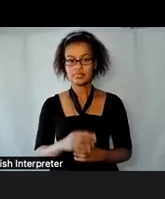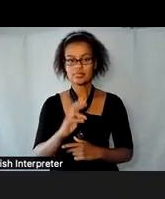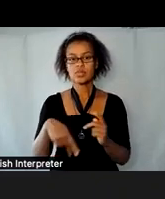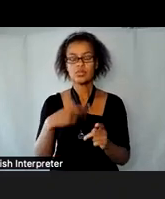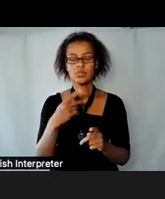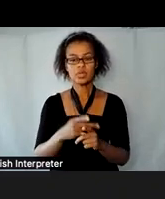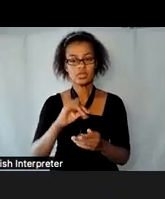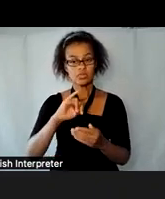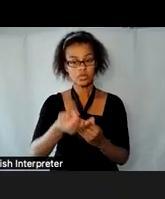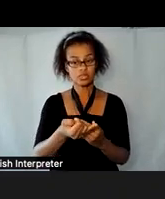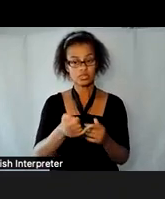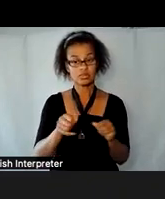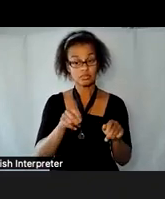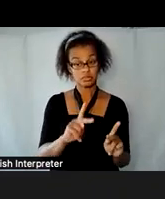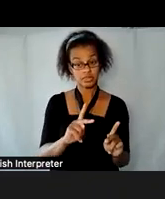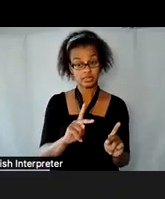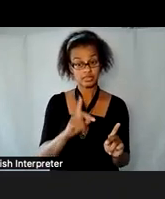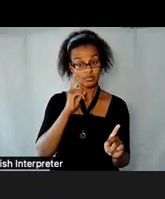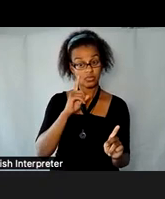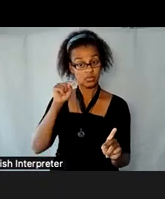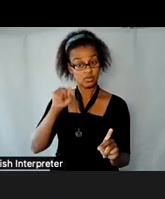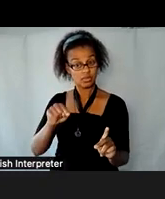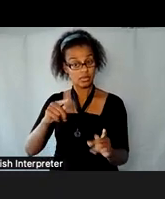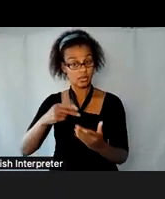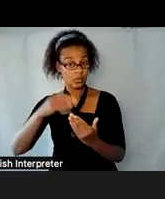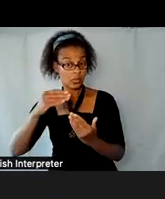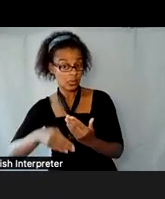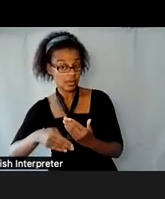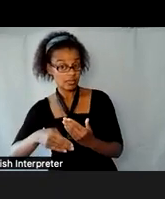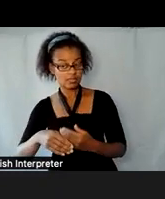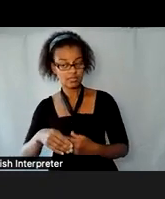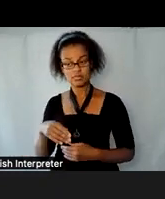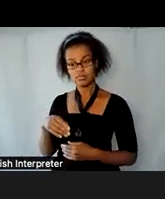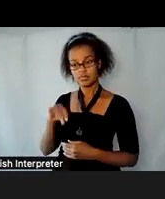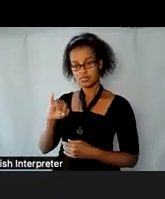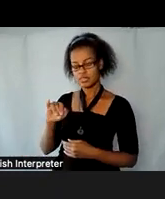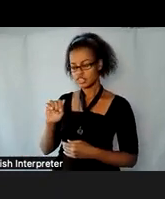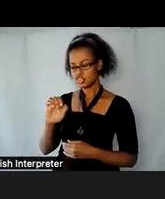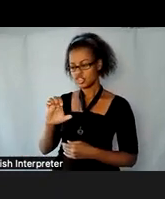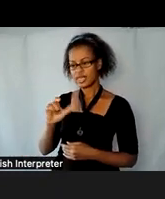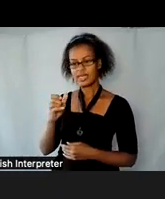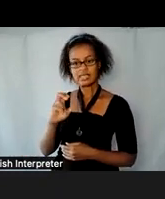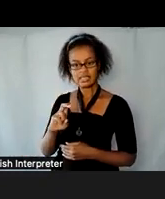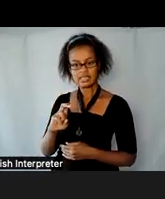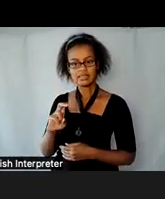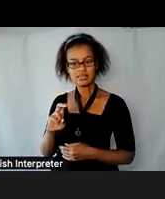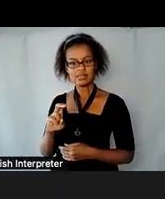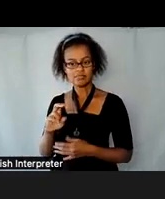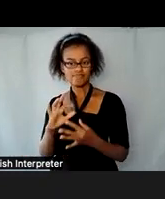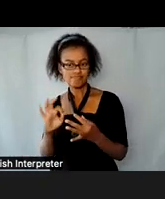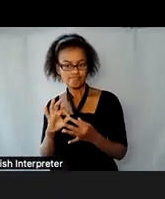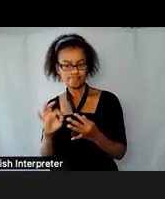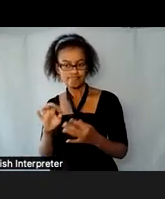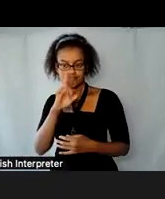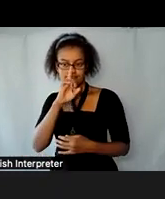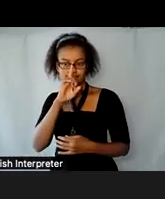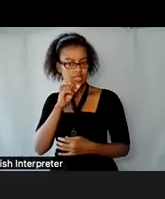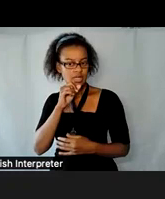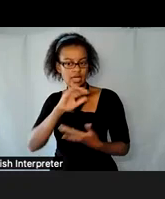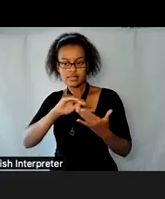Jacqueline was talking a little bit about how you know, it's not community arts program.